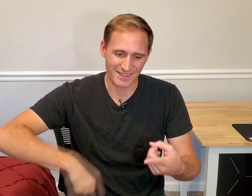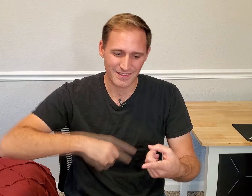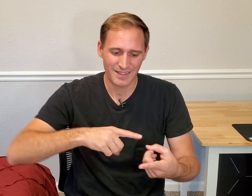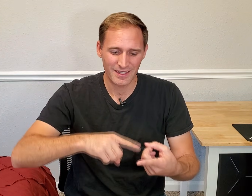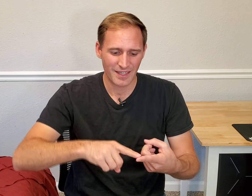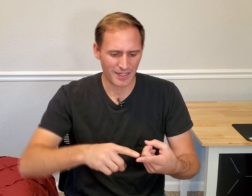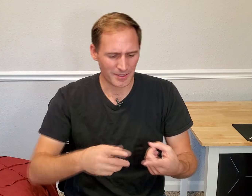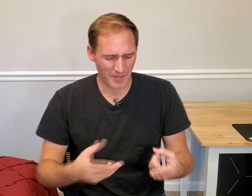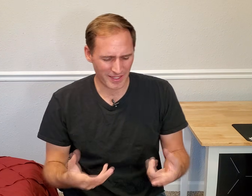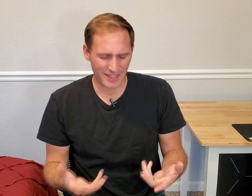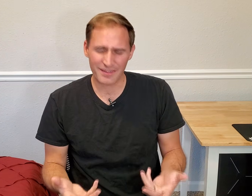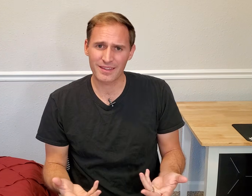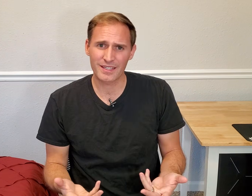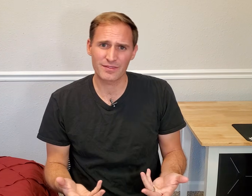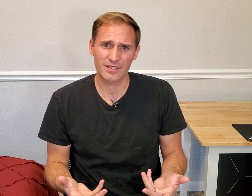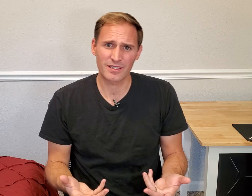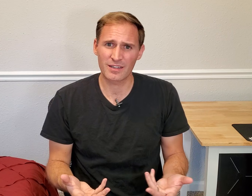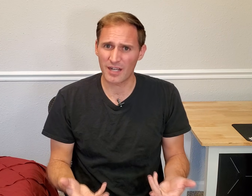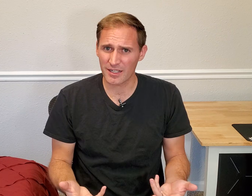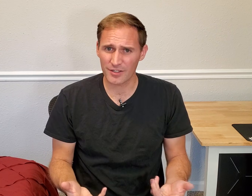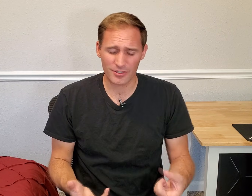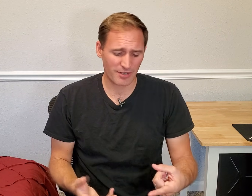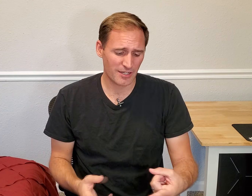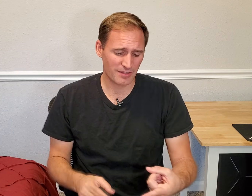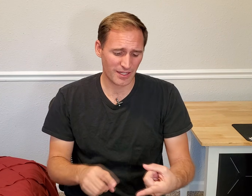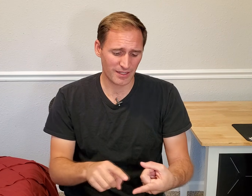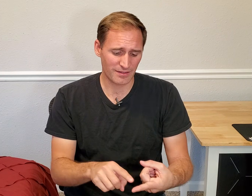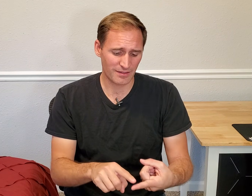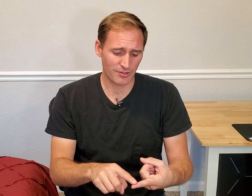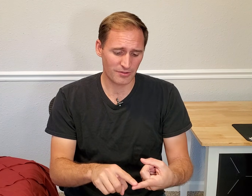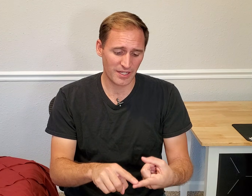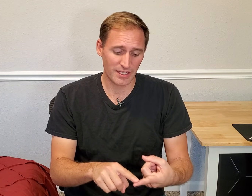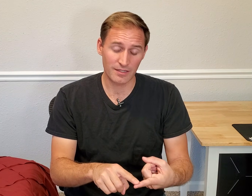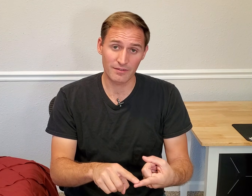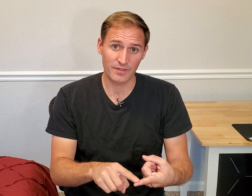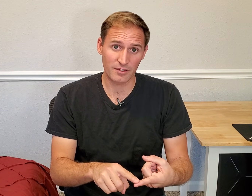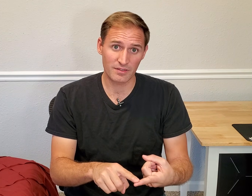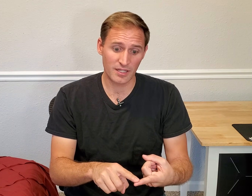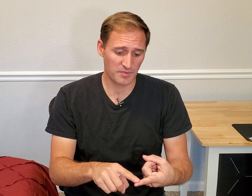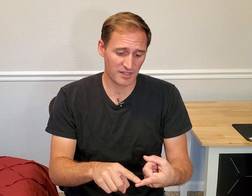I kind of think of a clock on the ground and you're taking your fingertips and